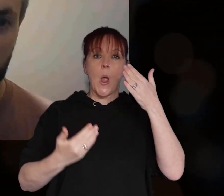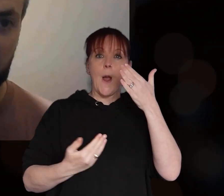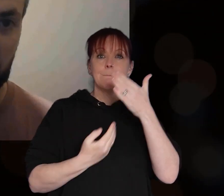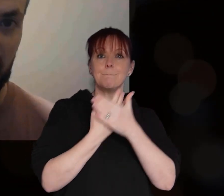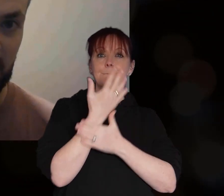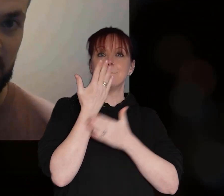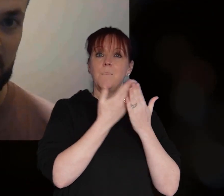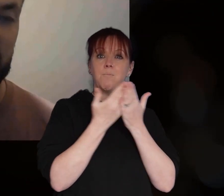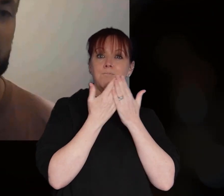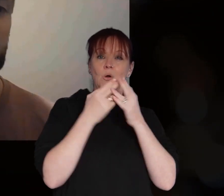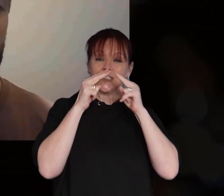Botany Manor,